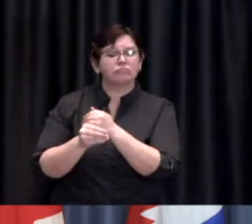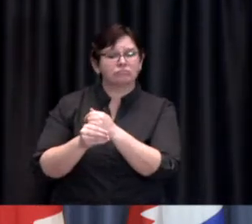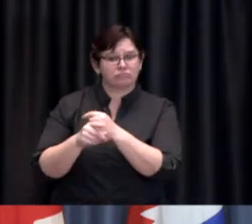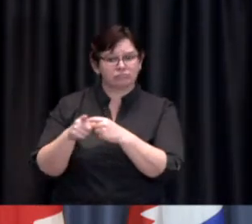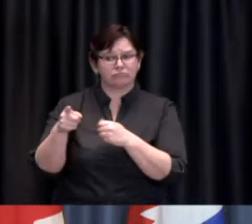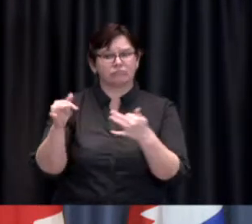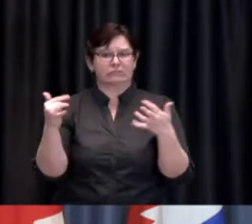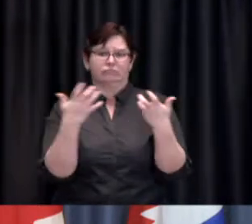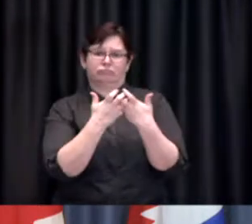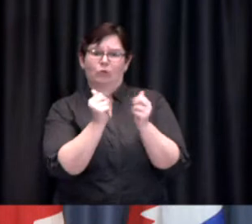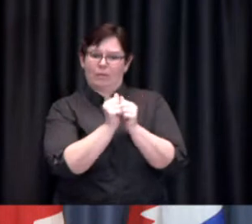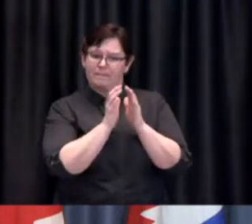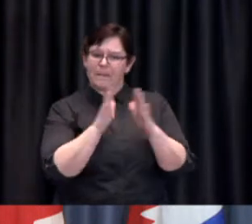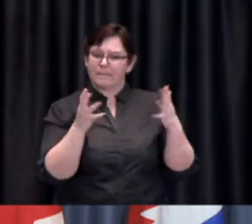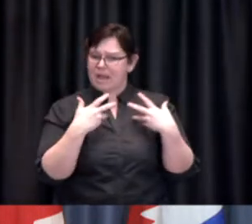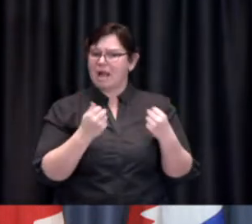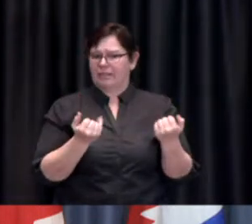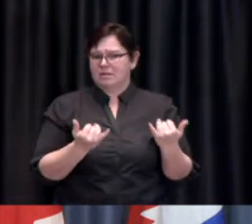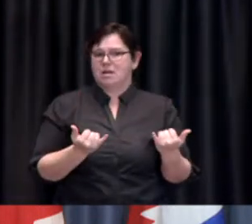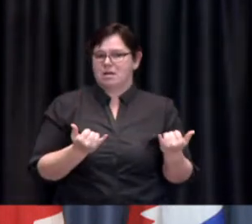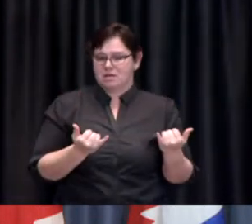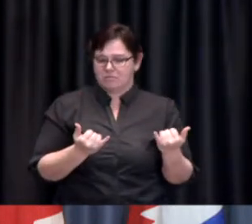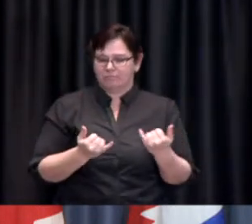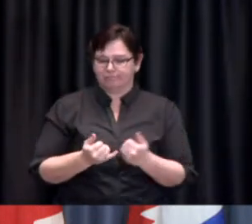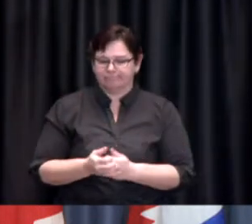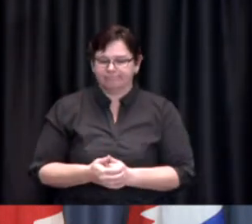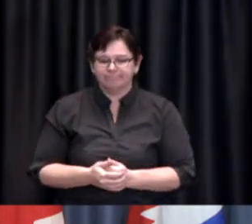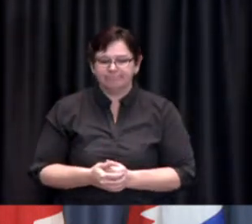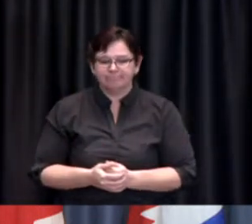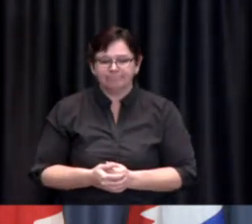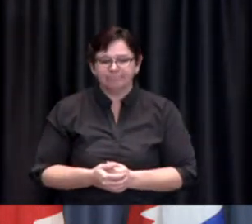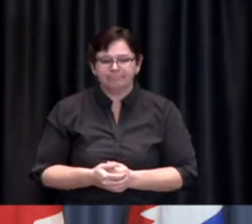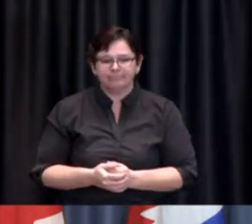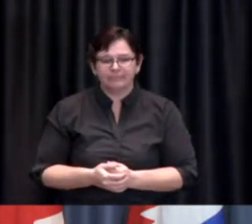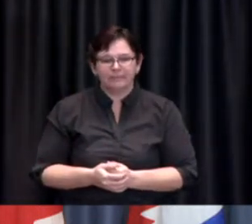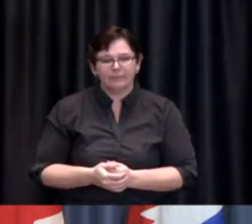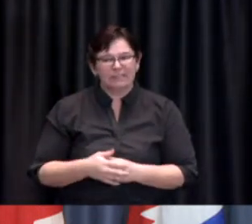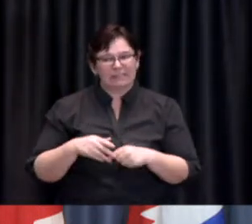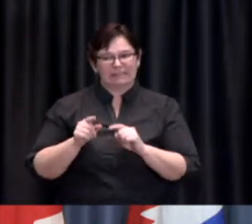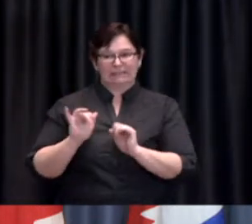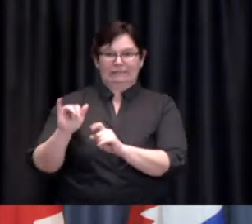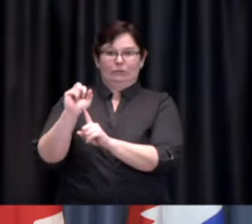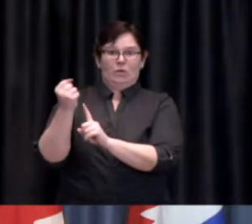today so we will continue to monitor that and and work with the shelter provider to